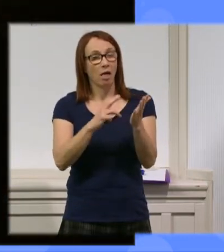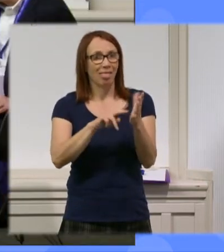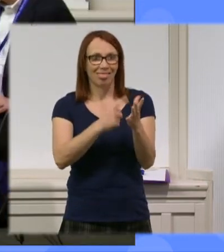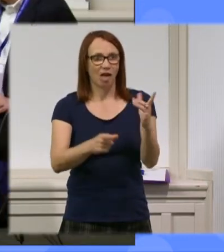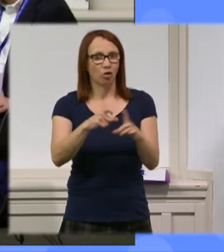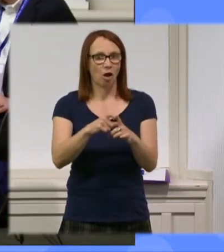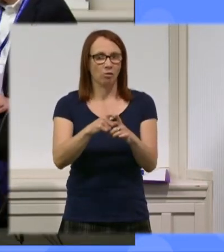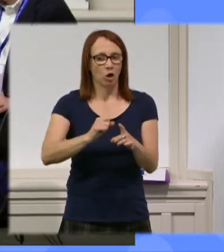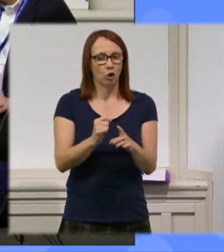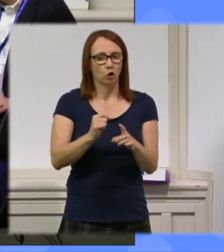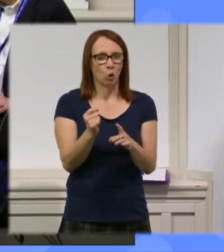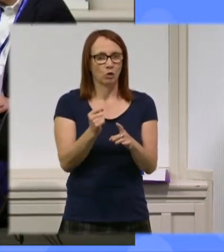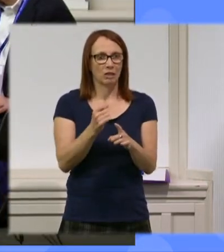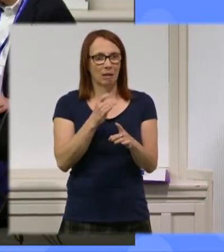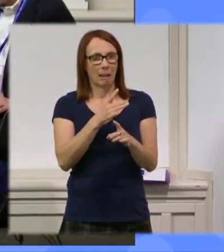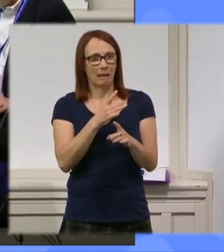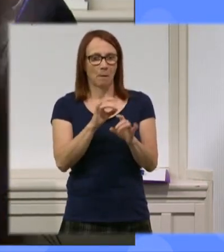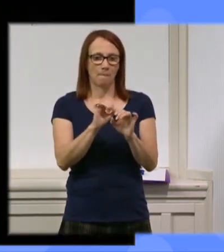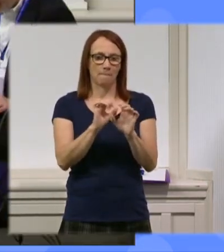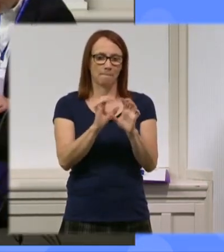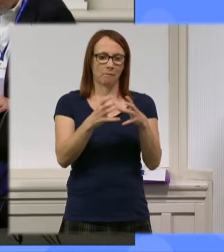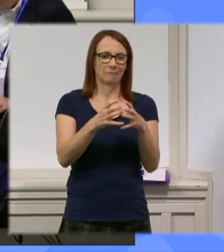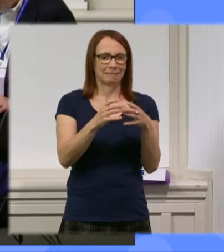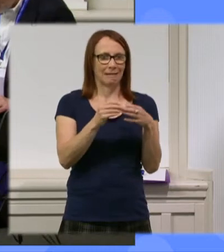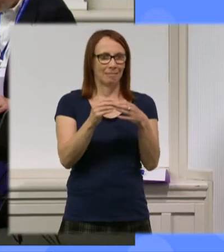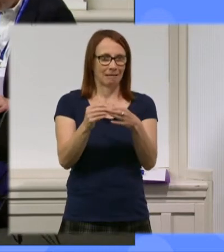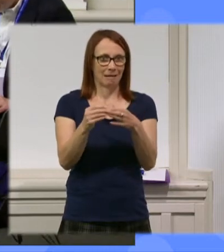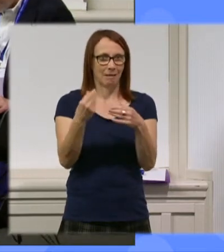you've held that force for over two years Richard and you represent us and